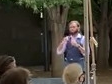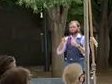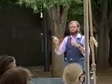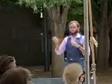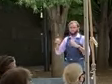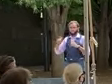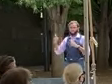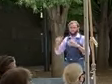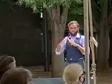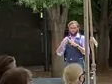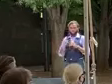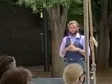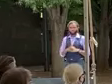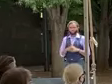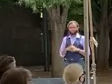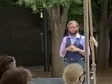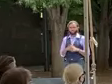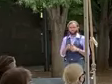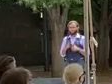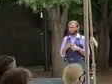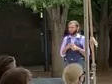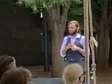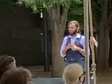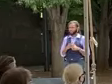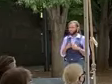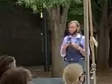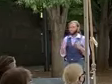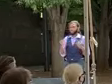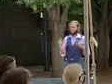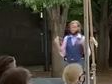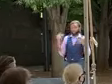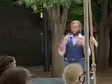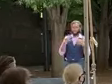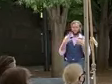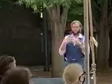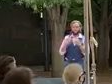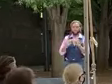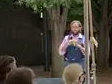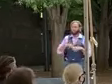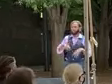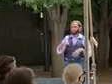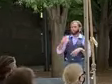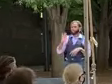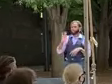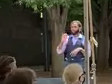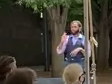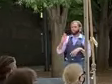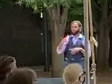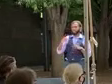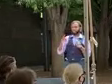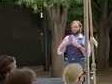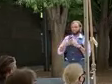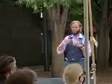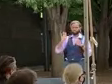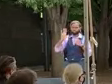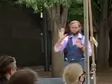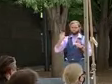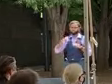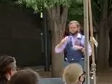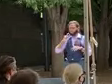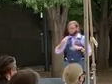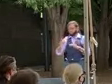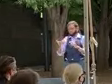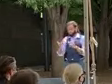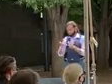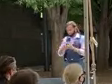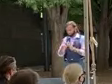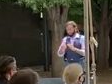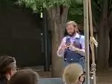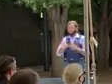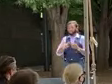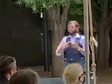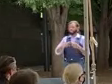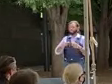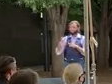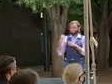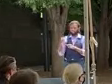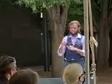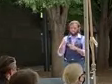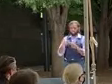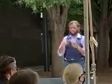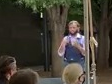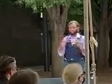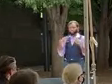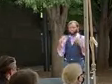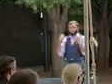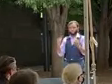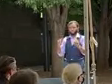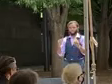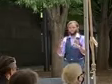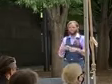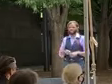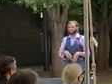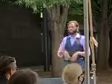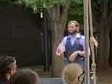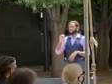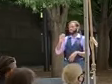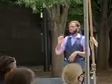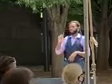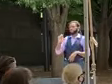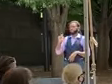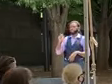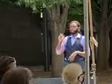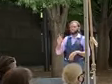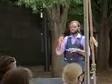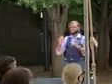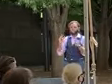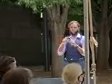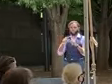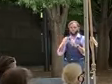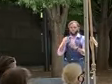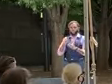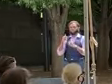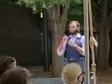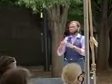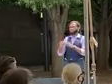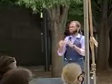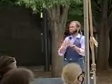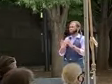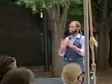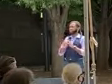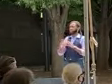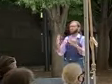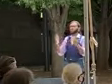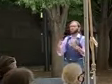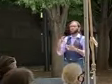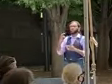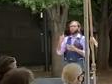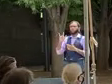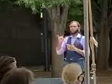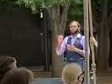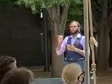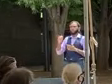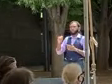Fear, strength, and courage. Eleanor's words in trying to describe what polio did to her husband.